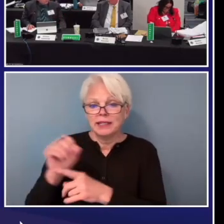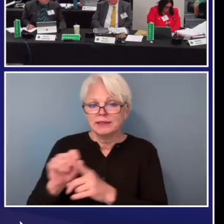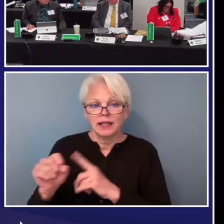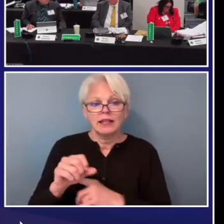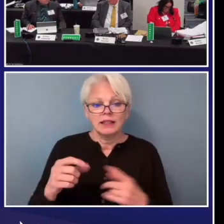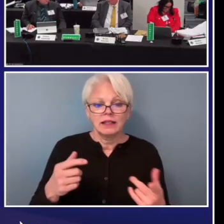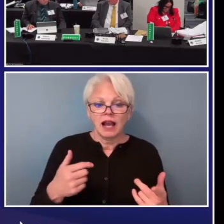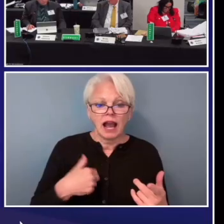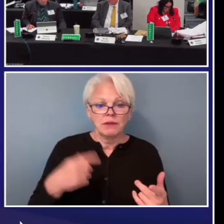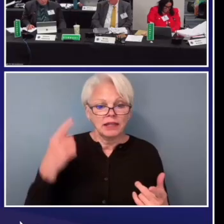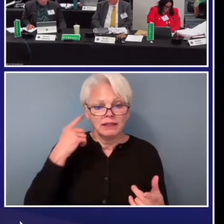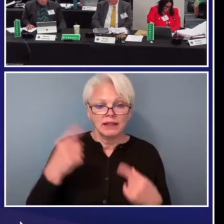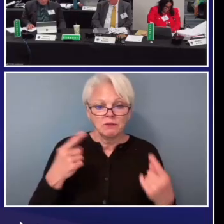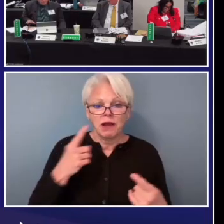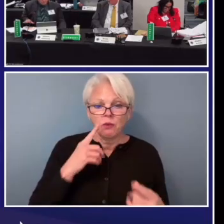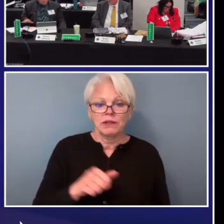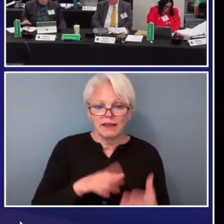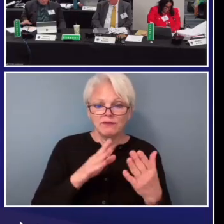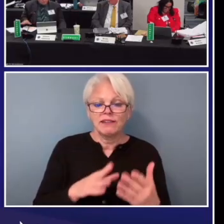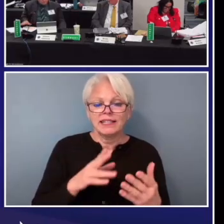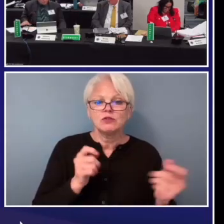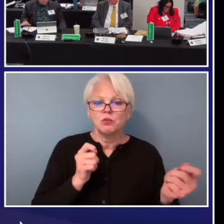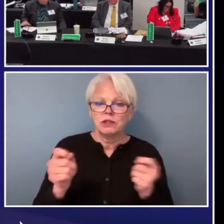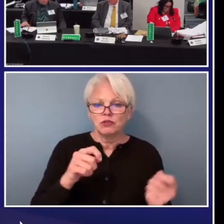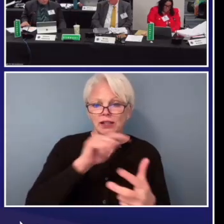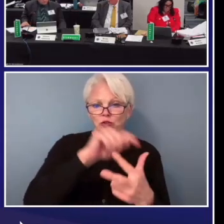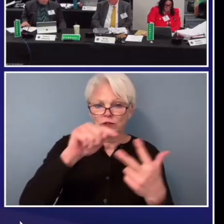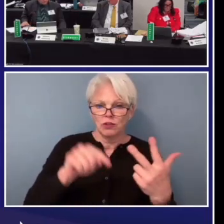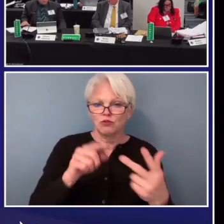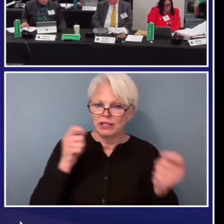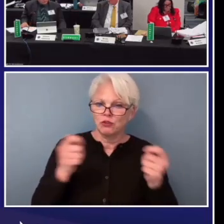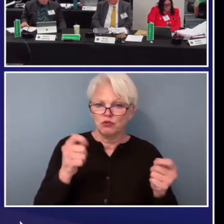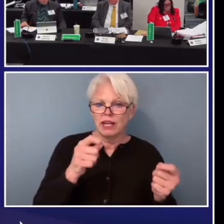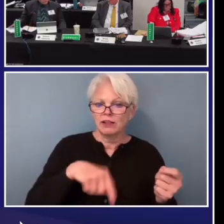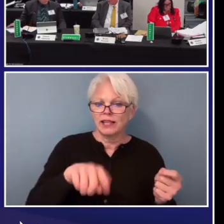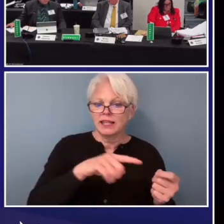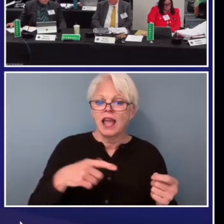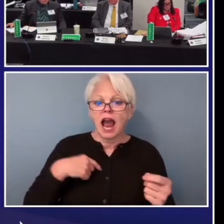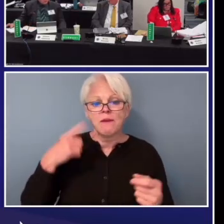So, I'm just concerned about what we're trying to achieve here, given that we have